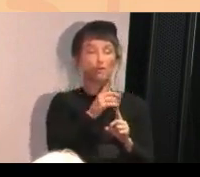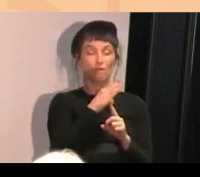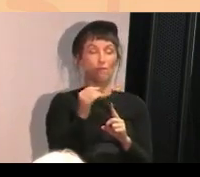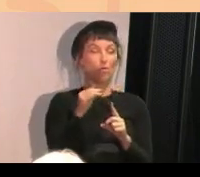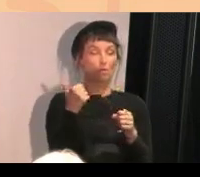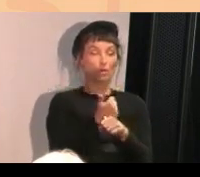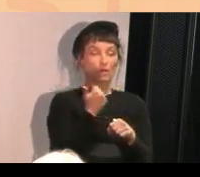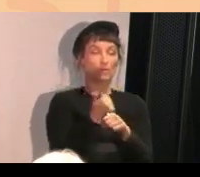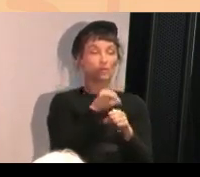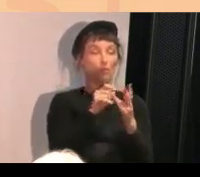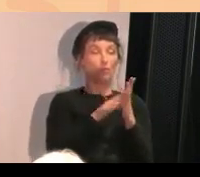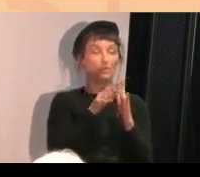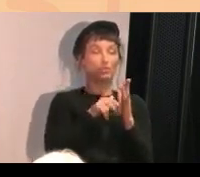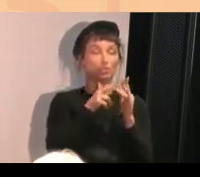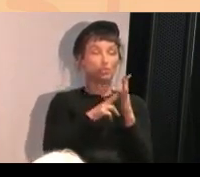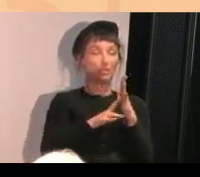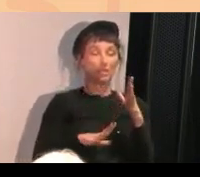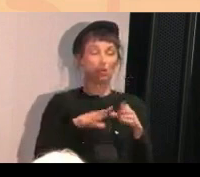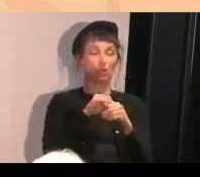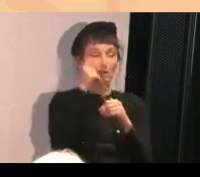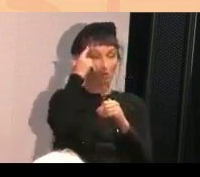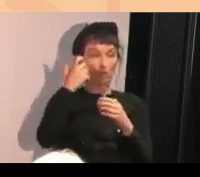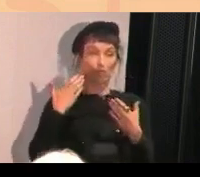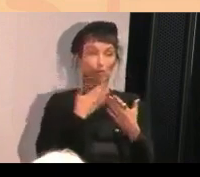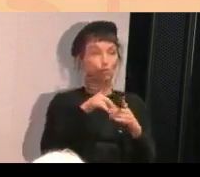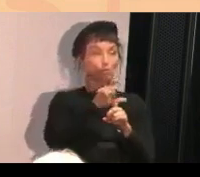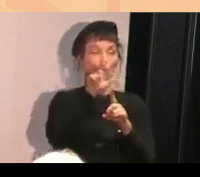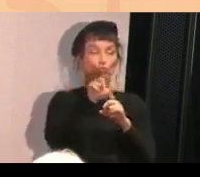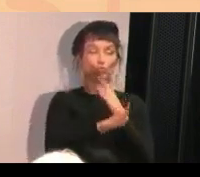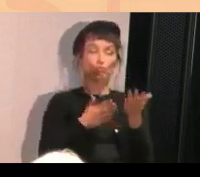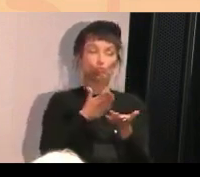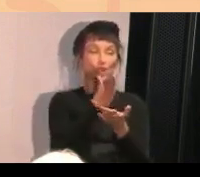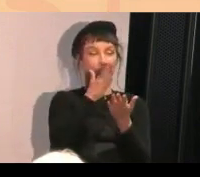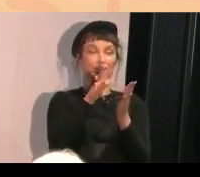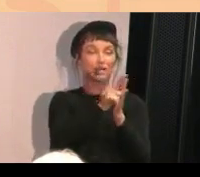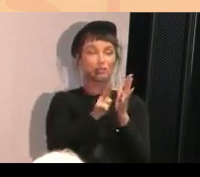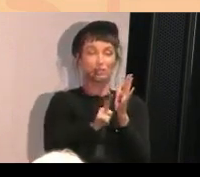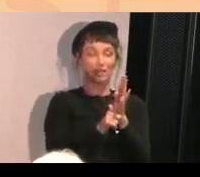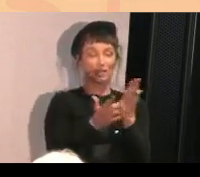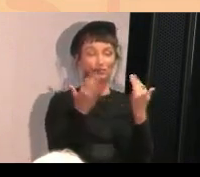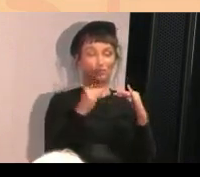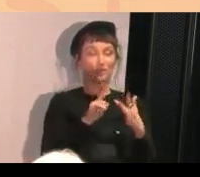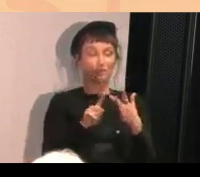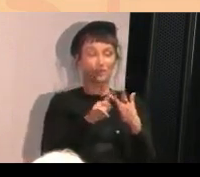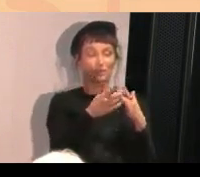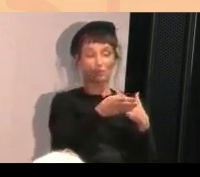commission including proposed cultural rights legislation, investment in referral pathways